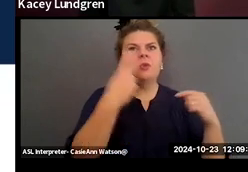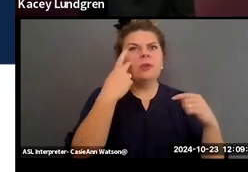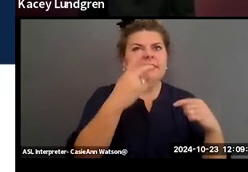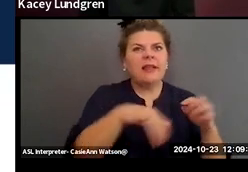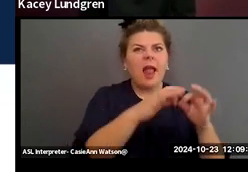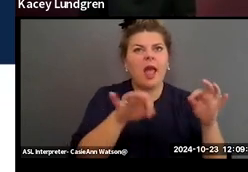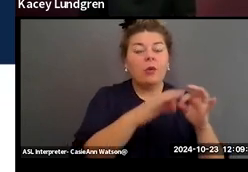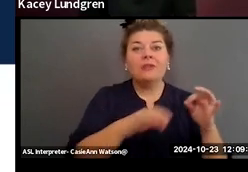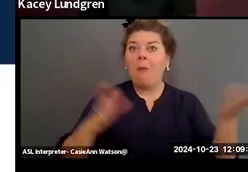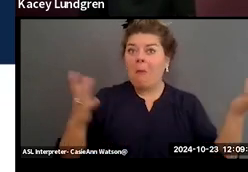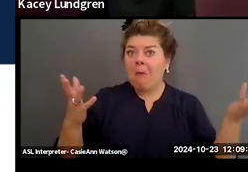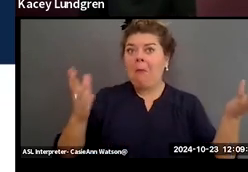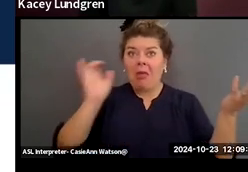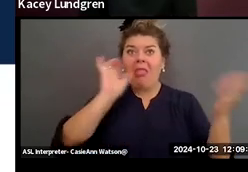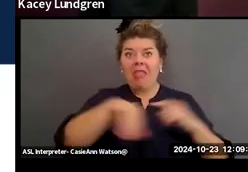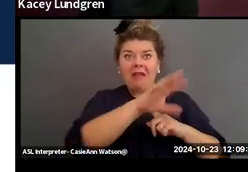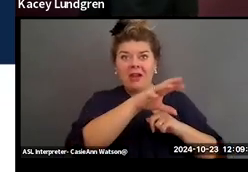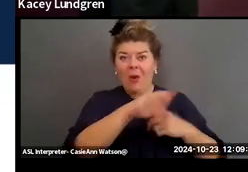The footage is incredibly still available today,